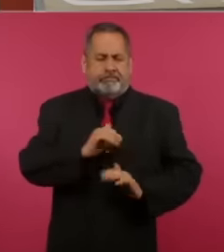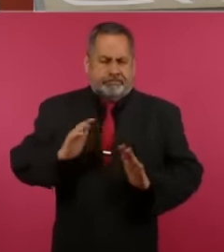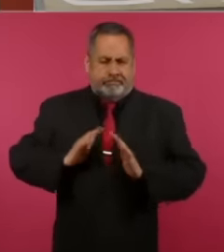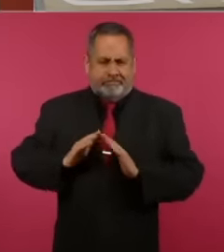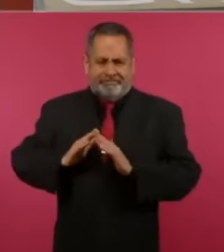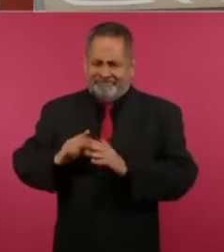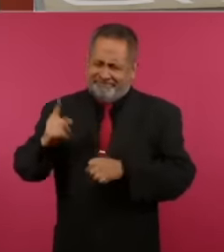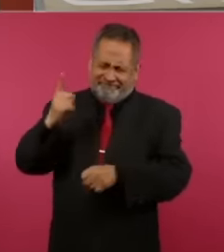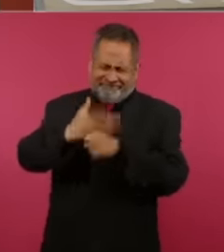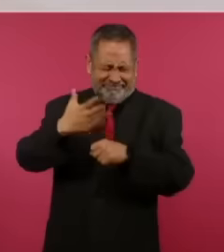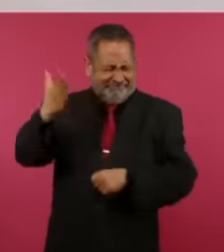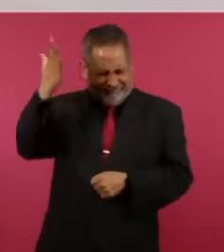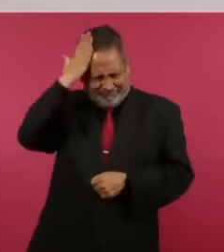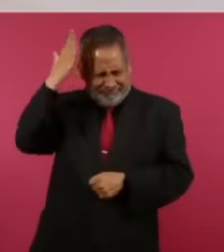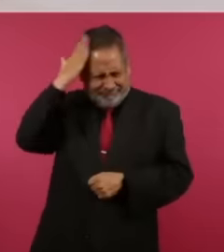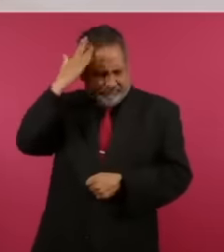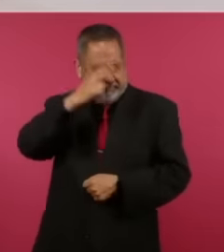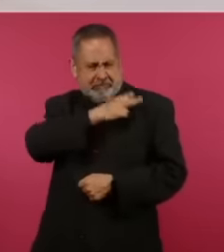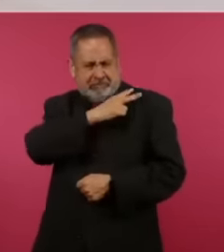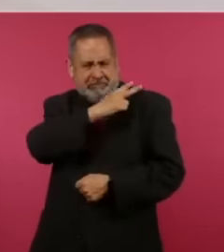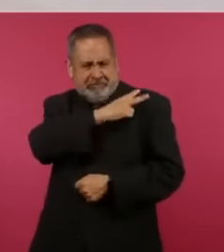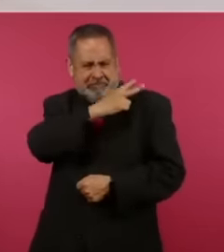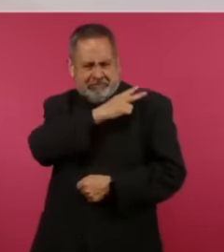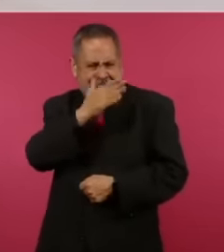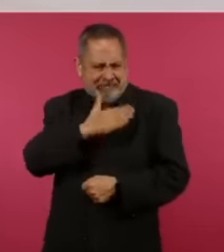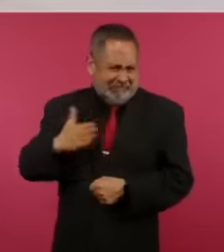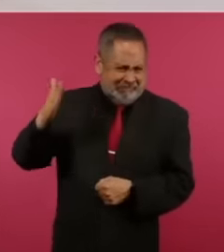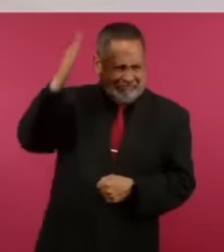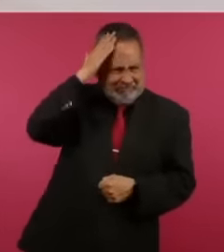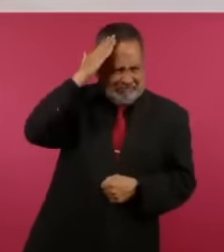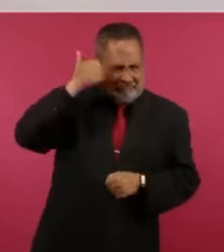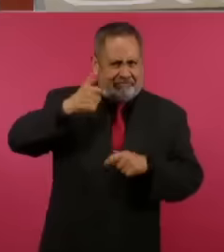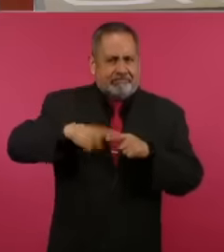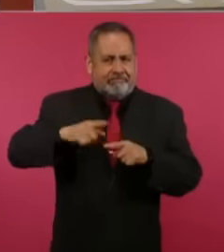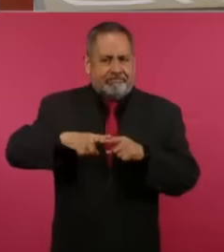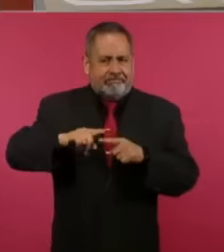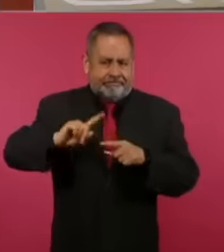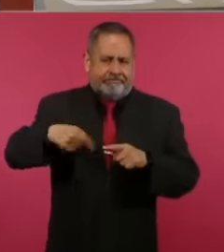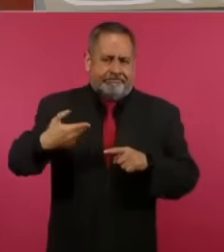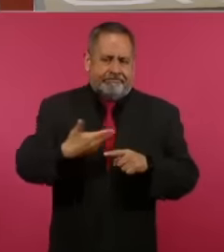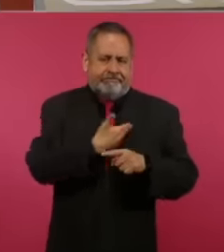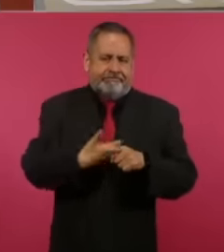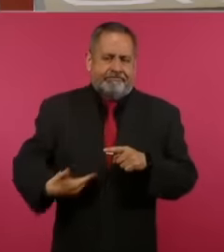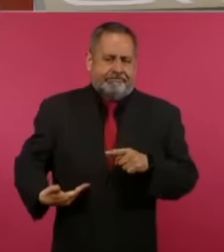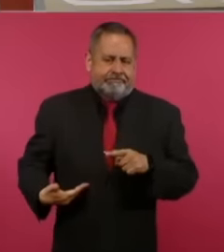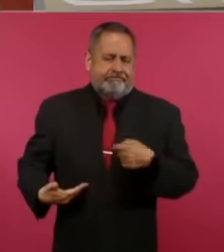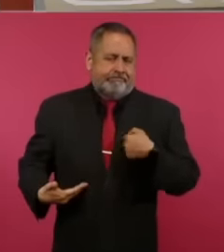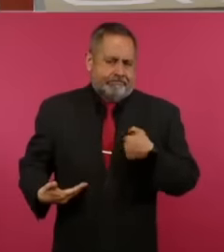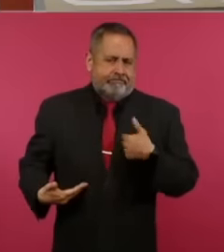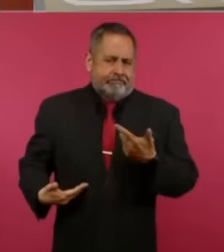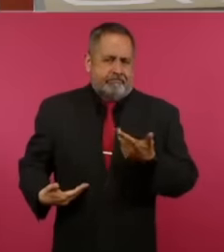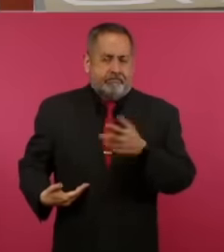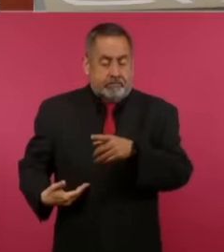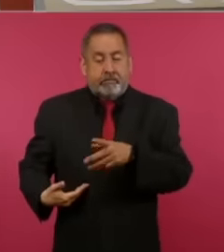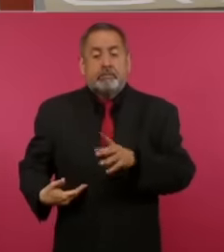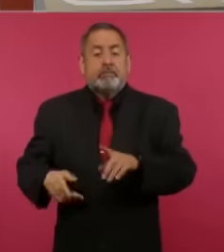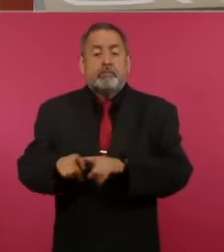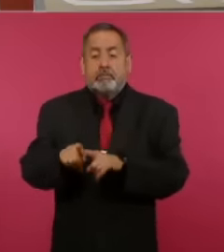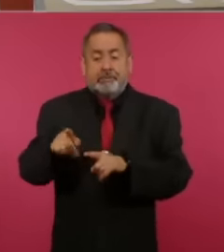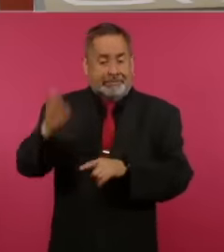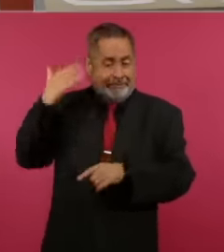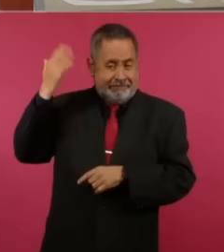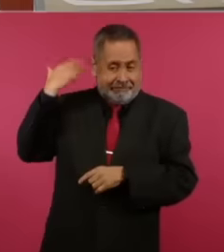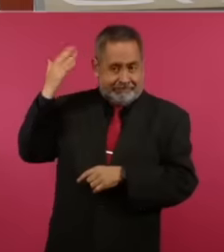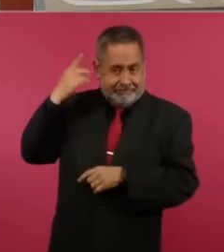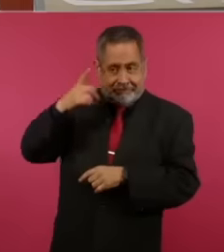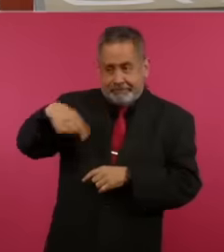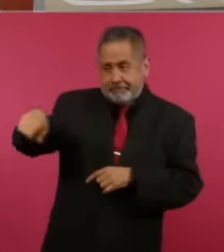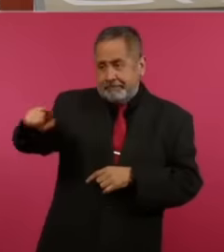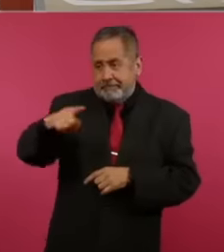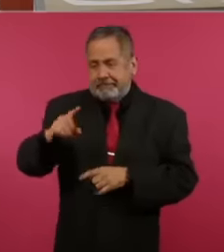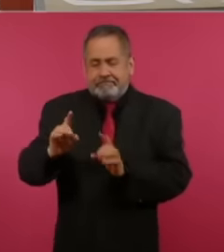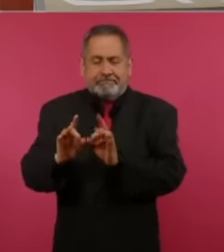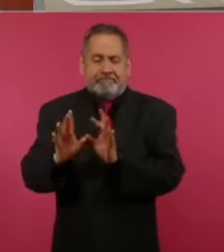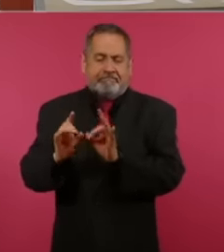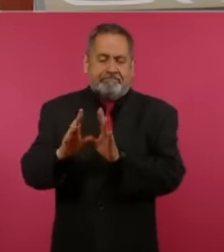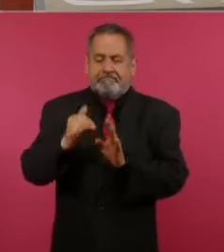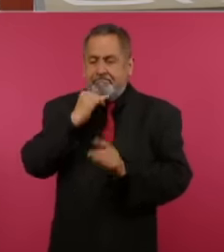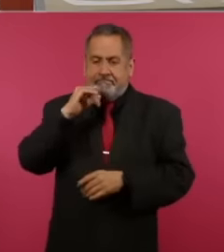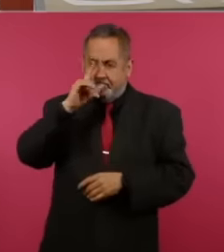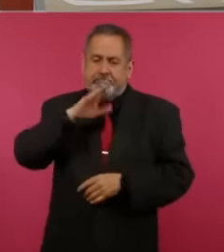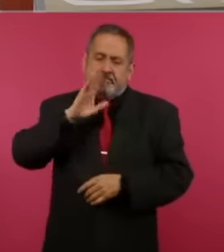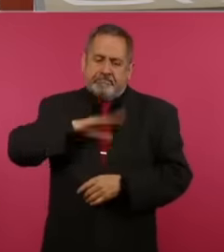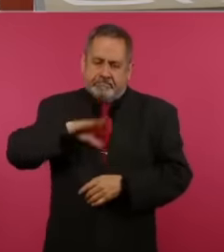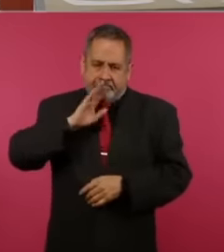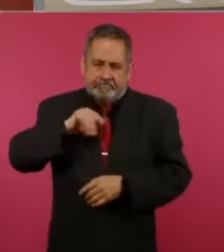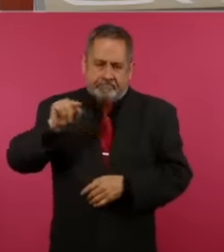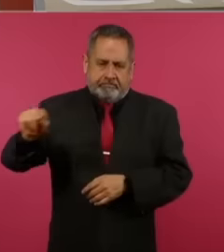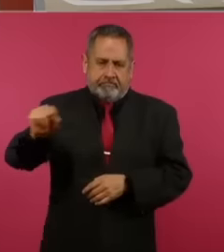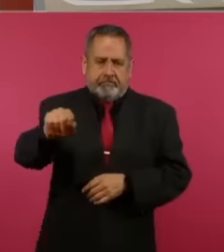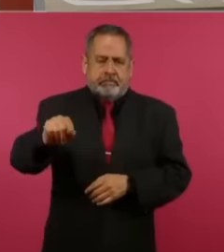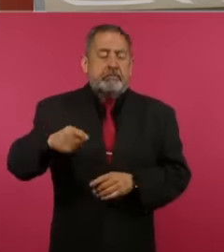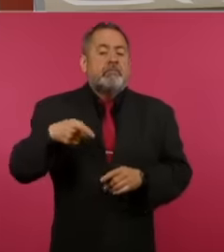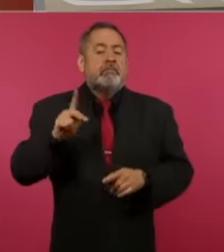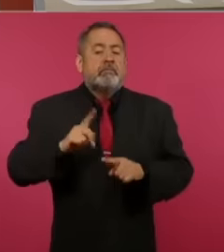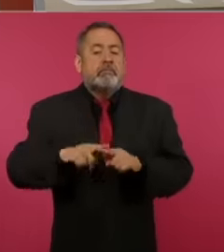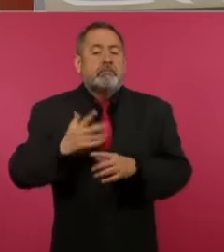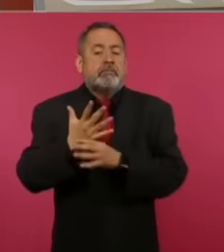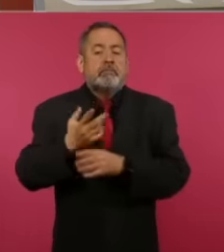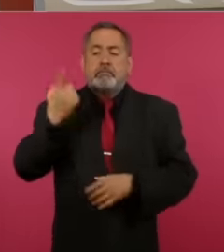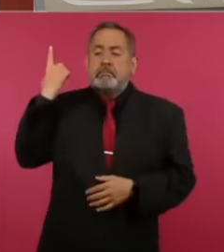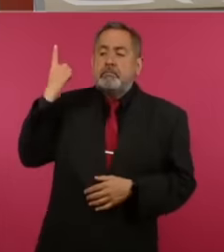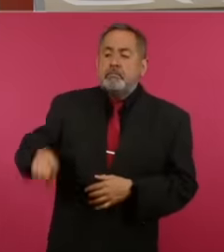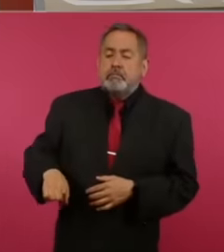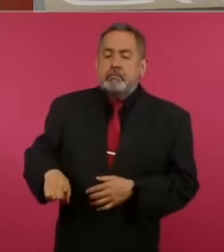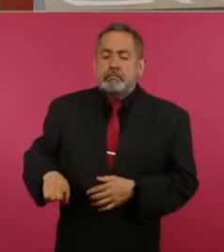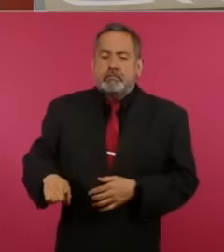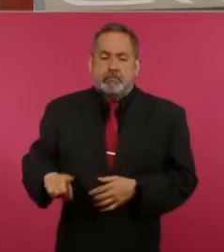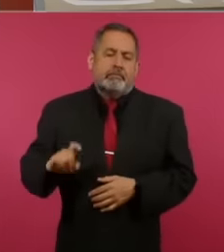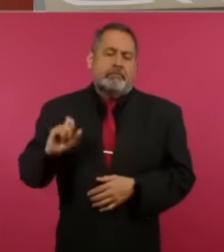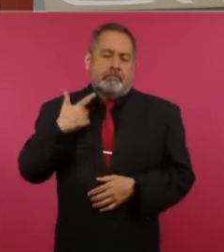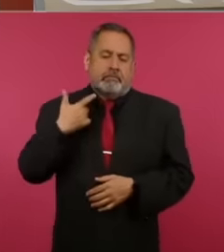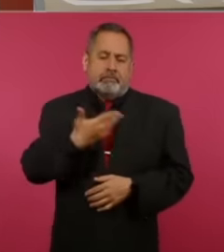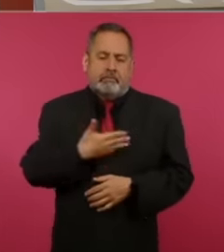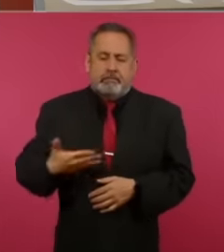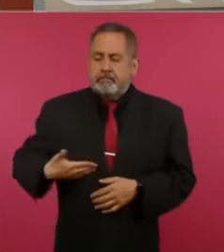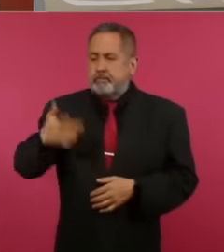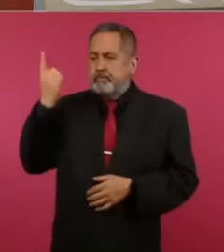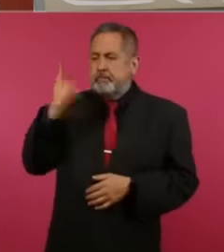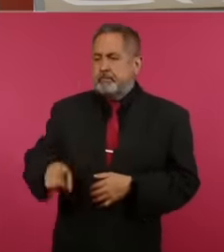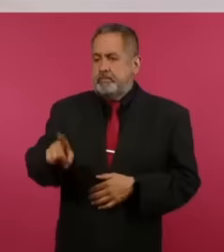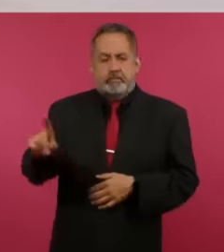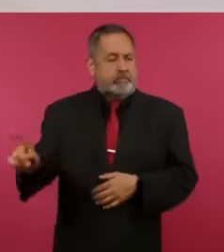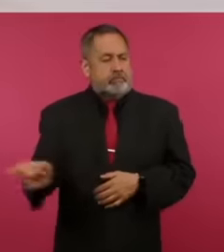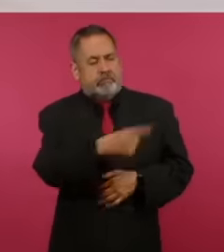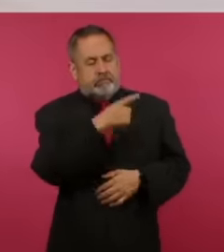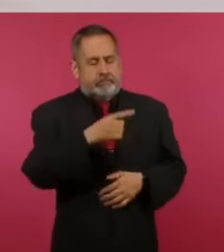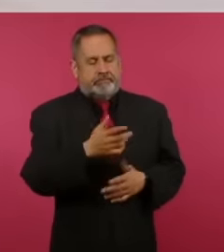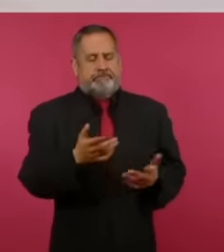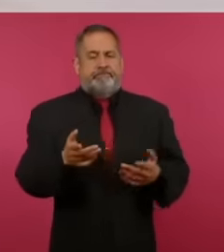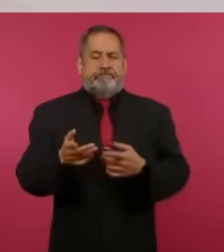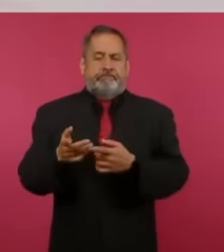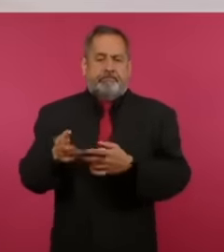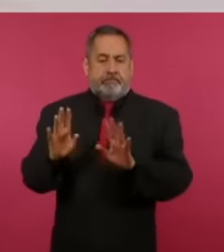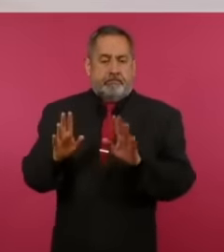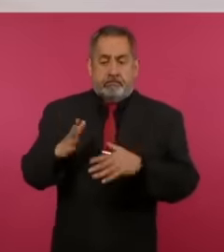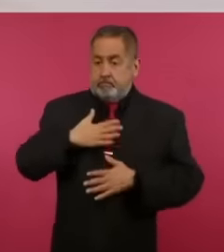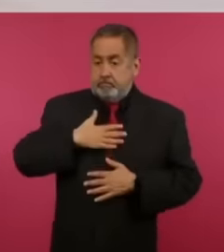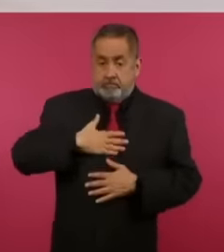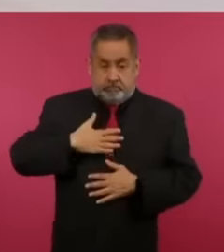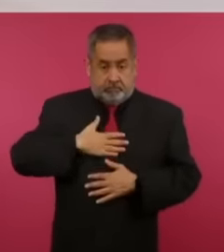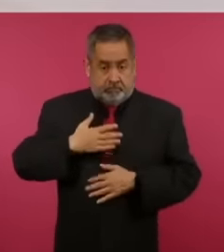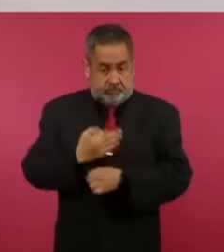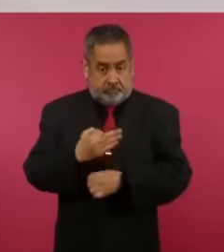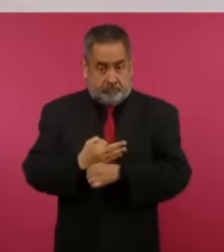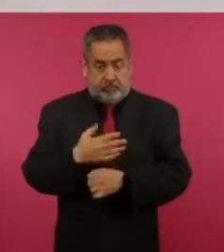seized from decisions ordered by the presidents in turns but we have never